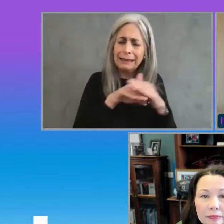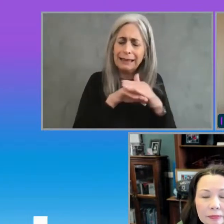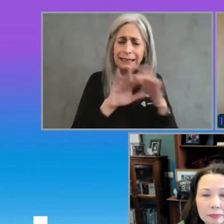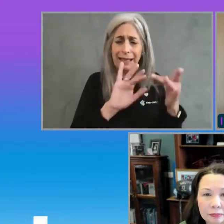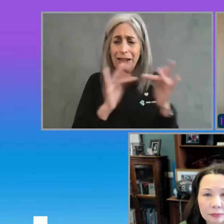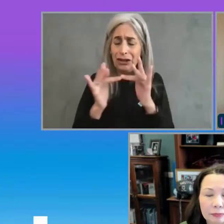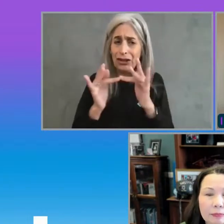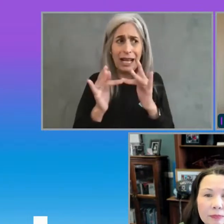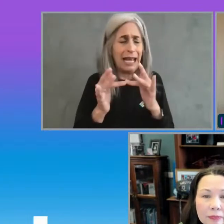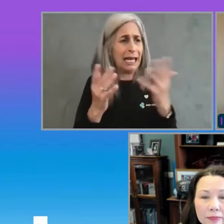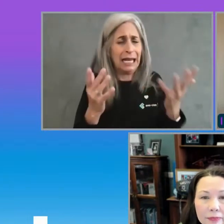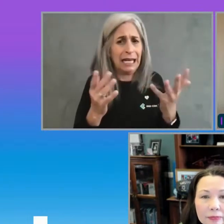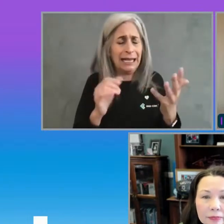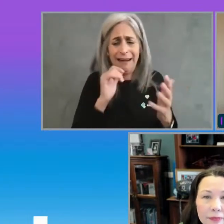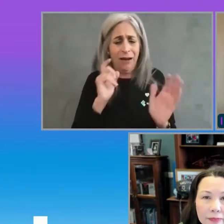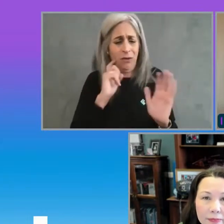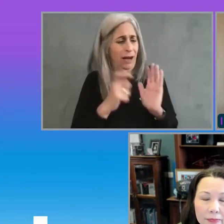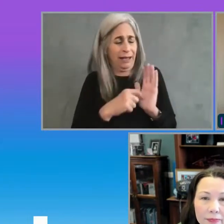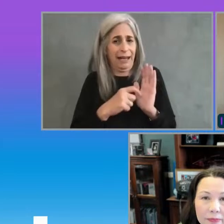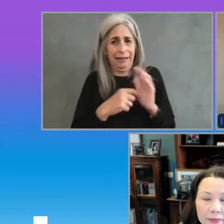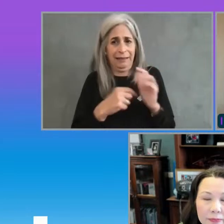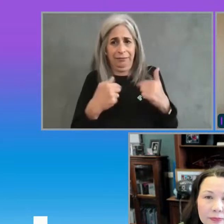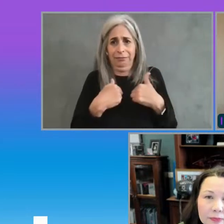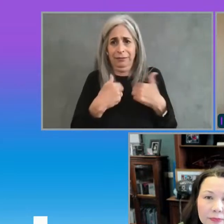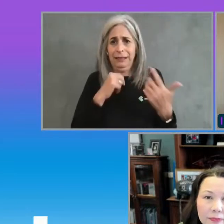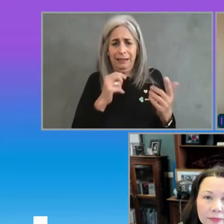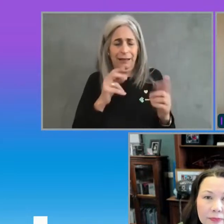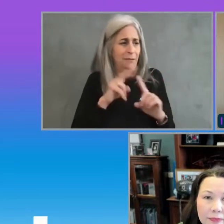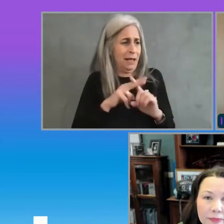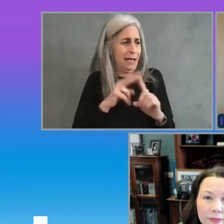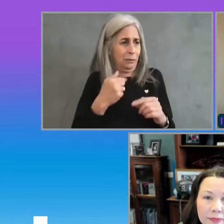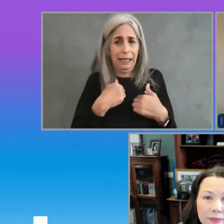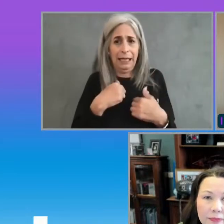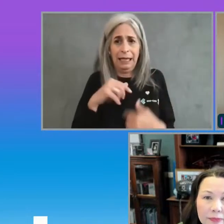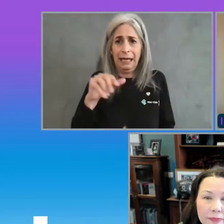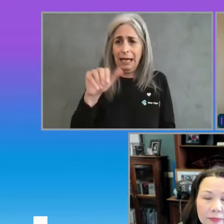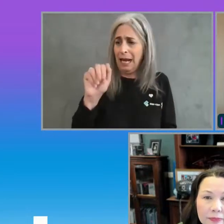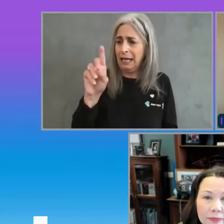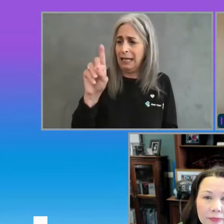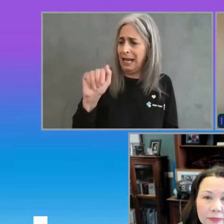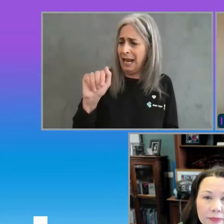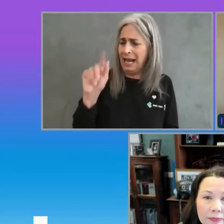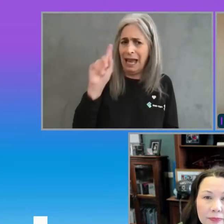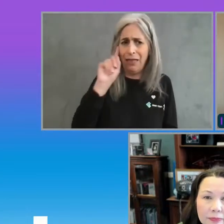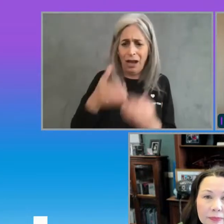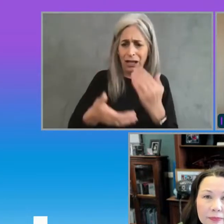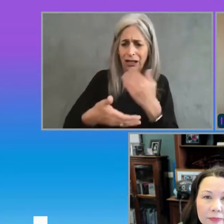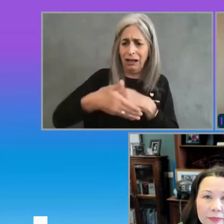internet was not something I really recognized because as as the author of the Ada, I thought